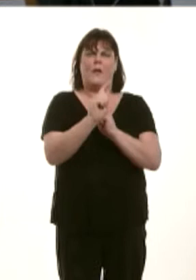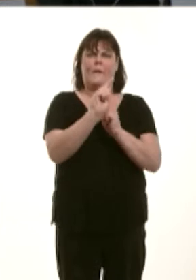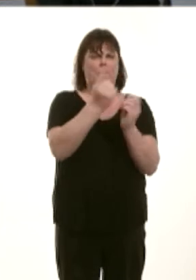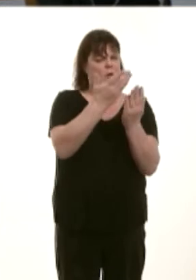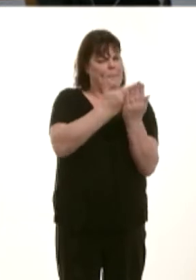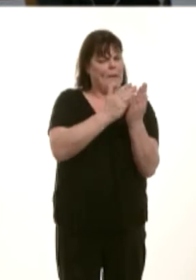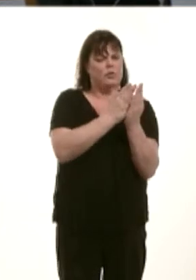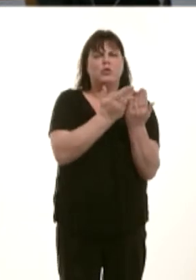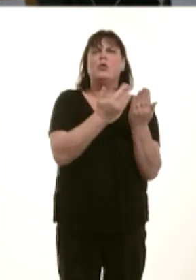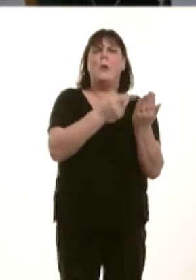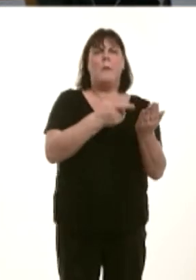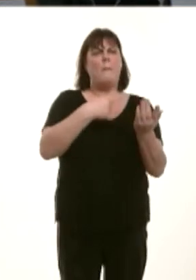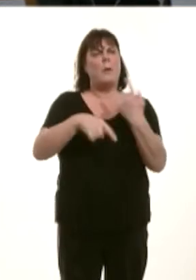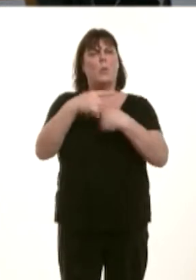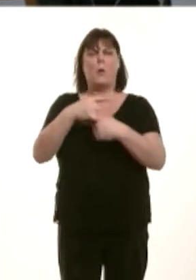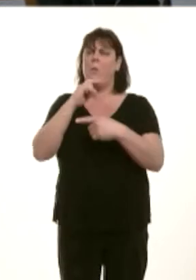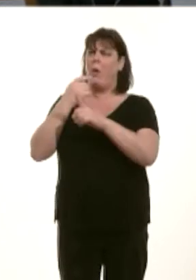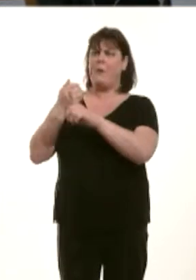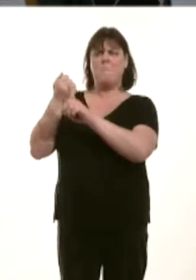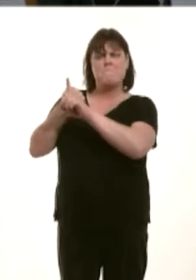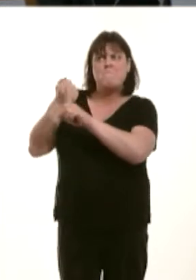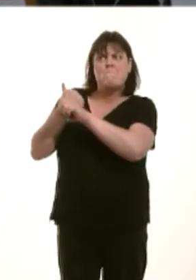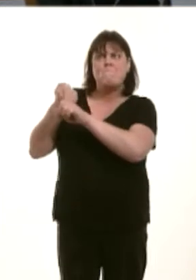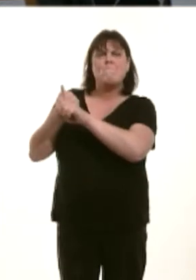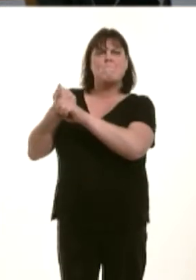But, no, we will ensure that we move this issue forward to give people the choice.